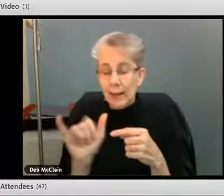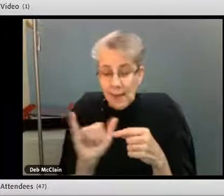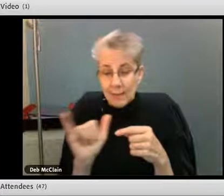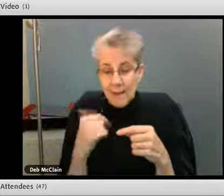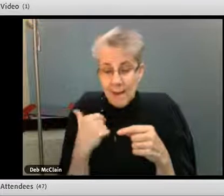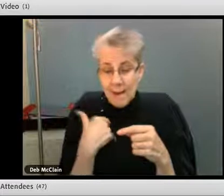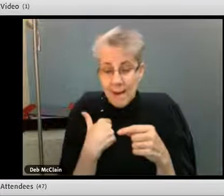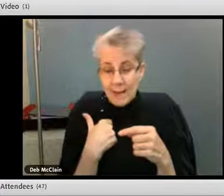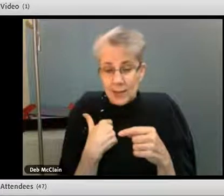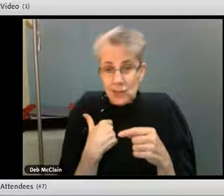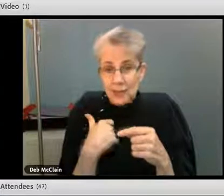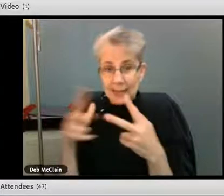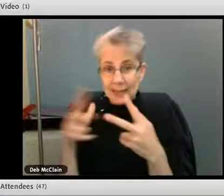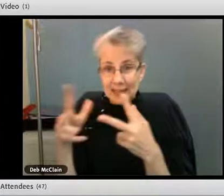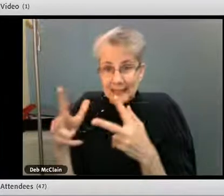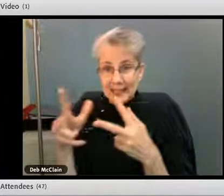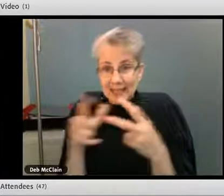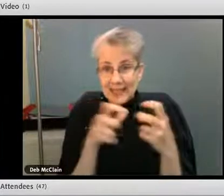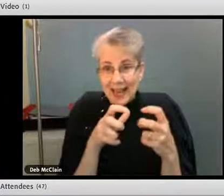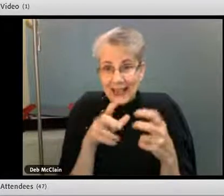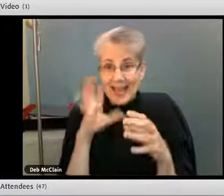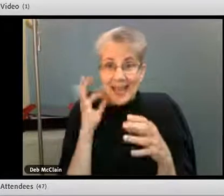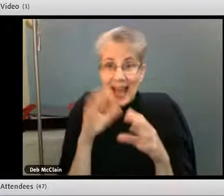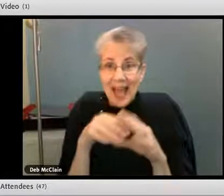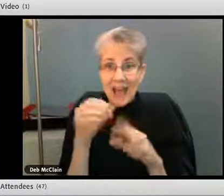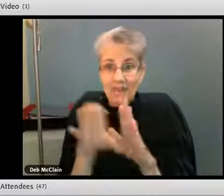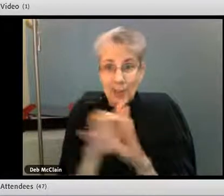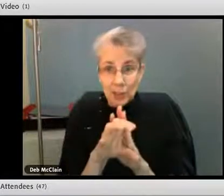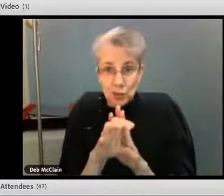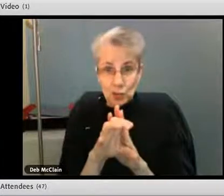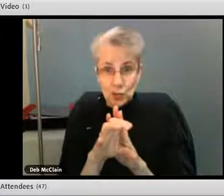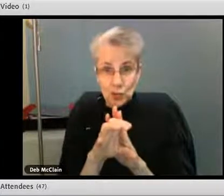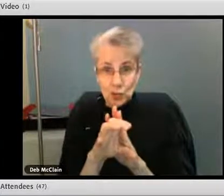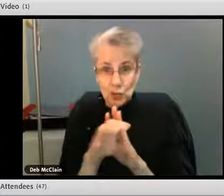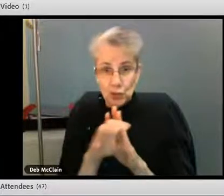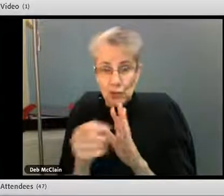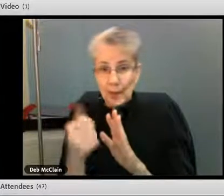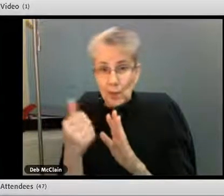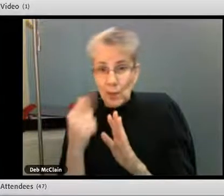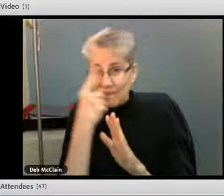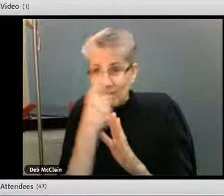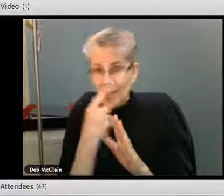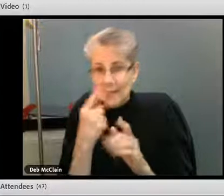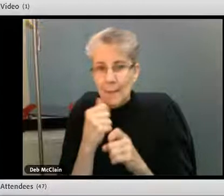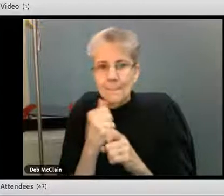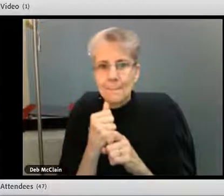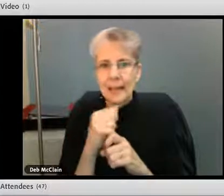and we'll talk about that in a minute. Get rid of this space, and then make it a png so I can start manipulating my cat